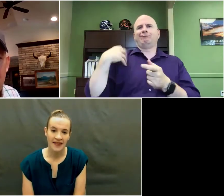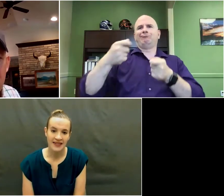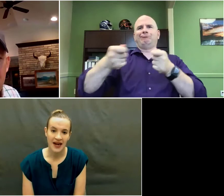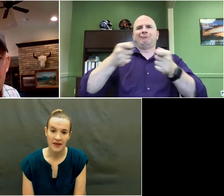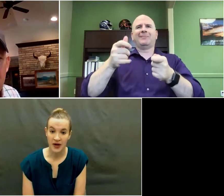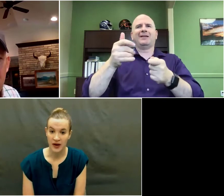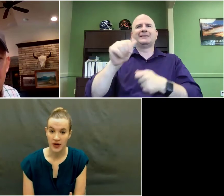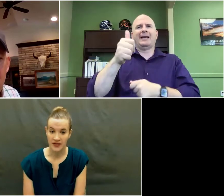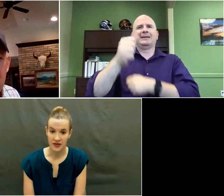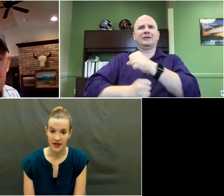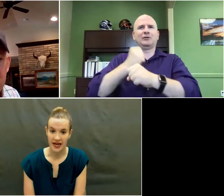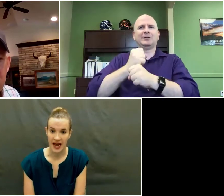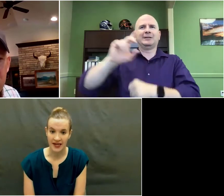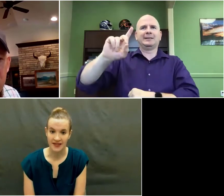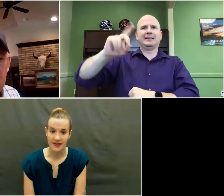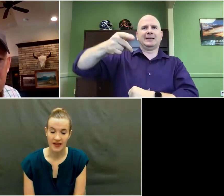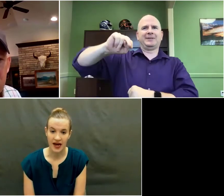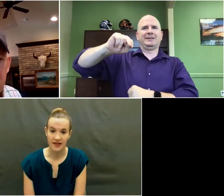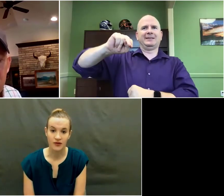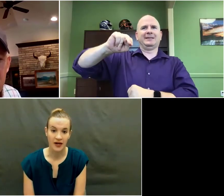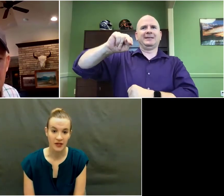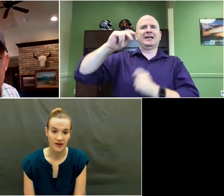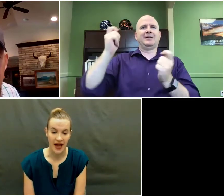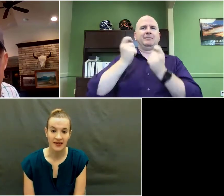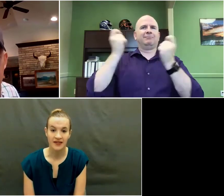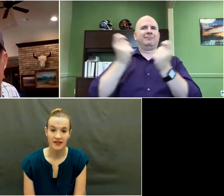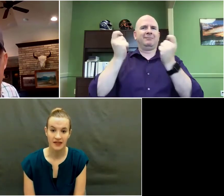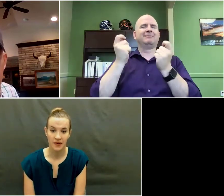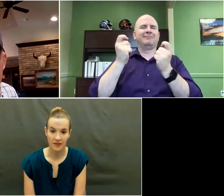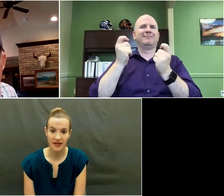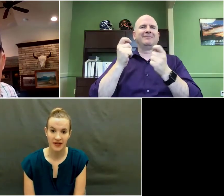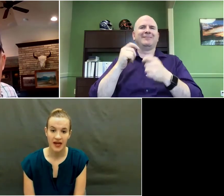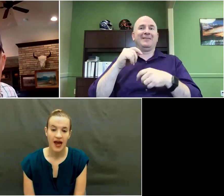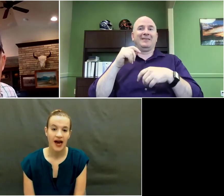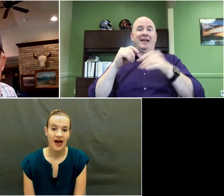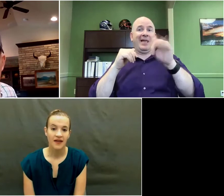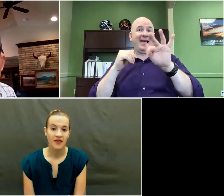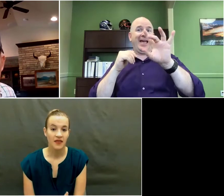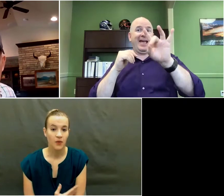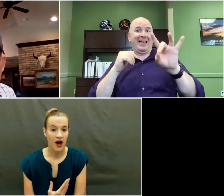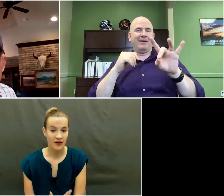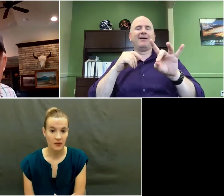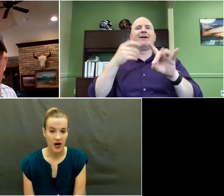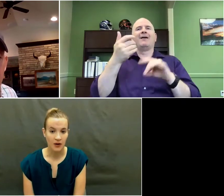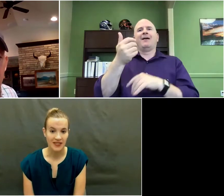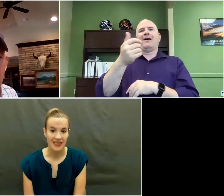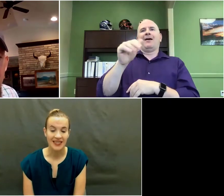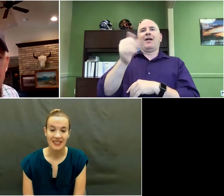that time when I was serving as the Director of that department, we also were hosting the Deaf